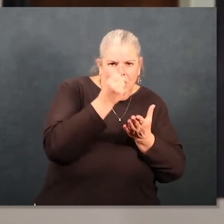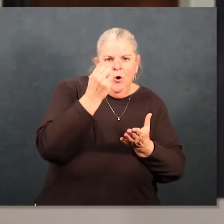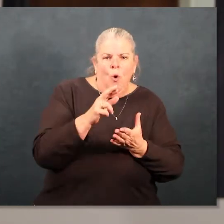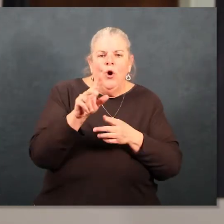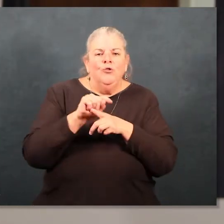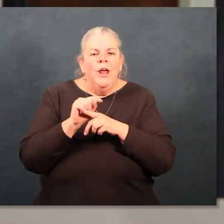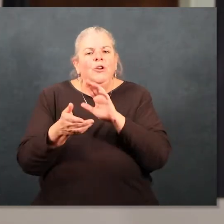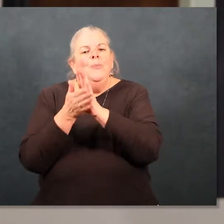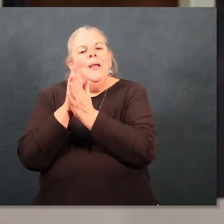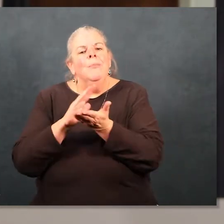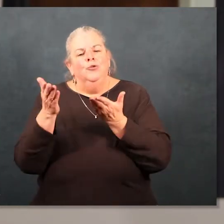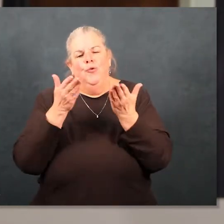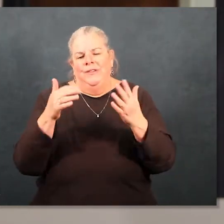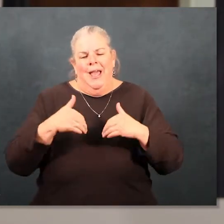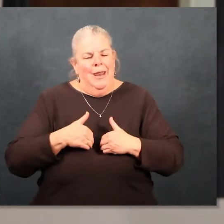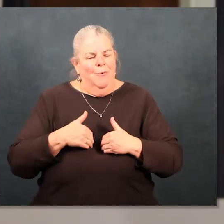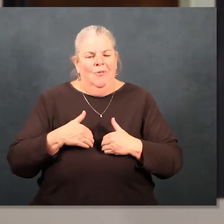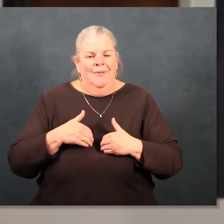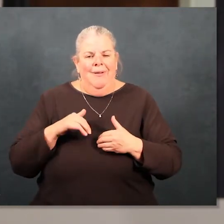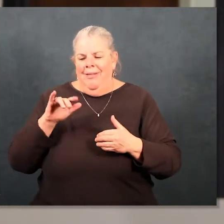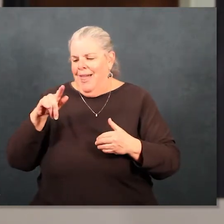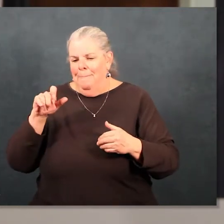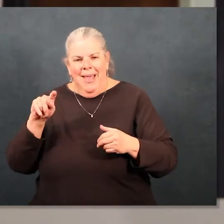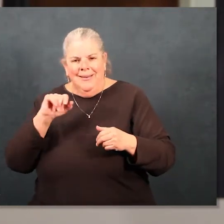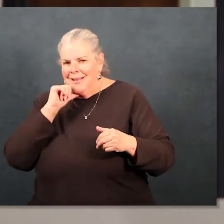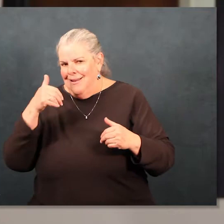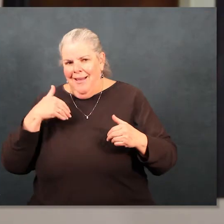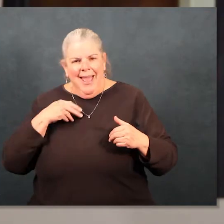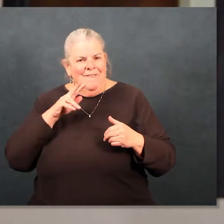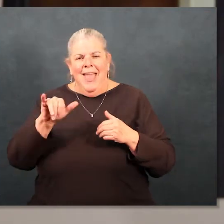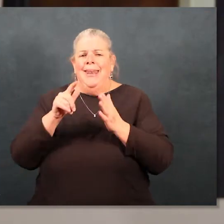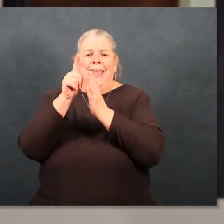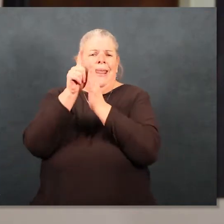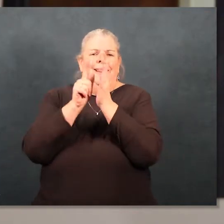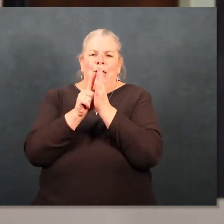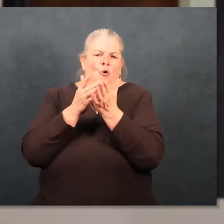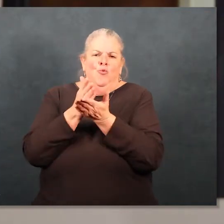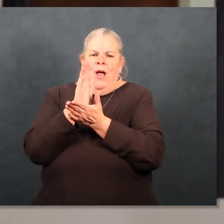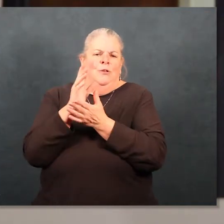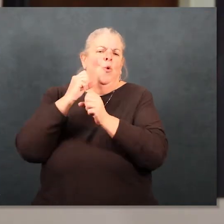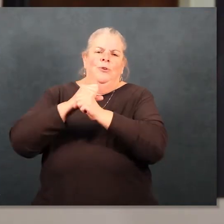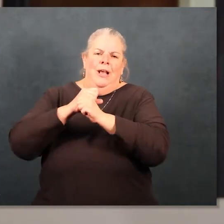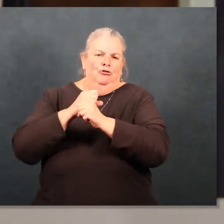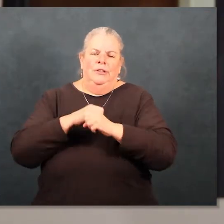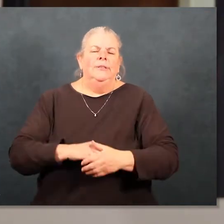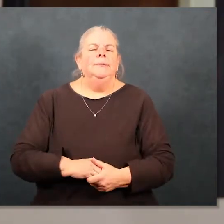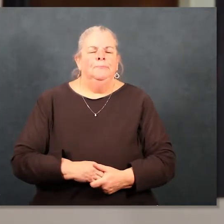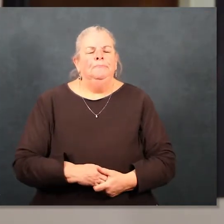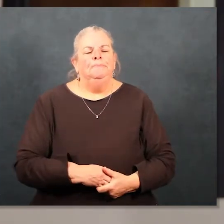then that pet does not have any legal rights. So starting off